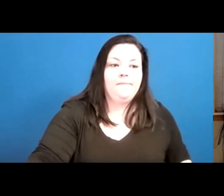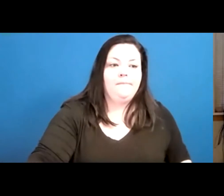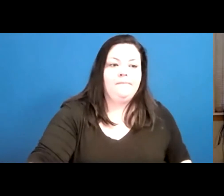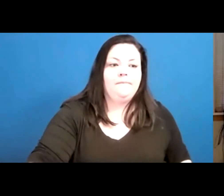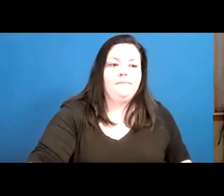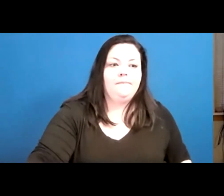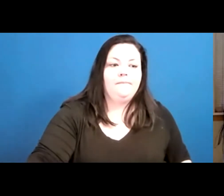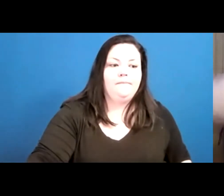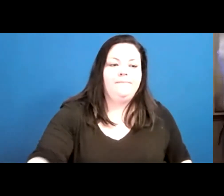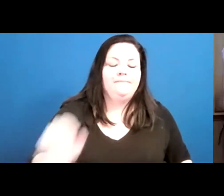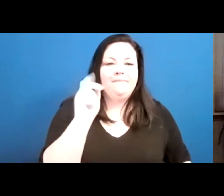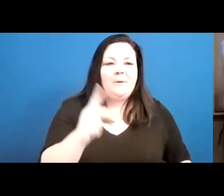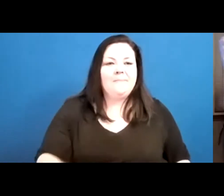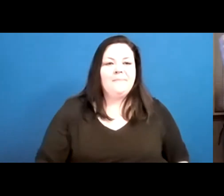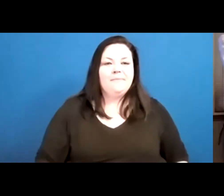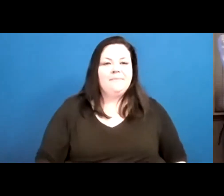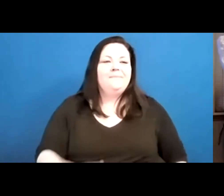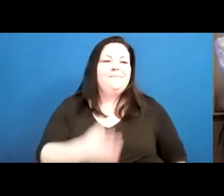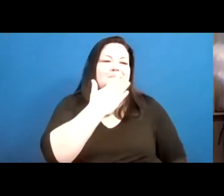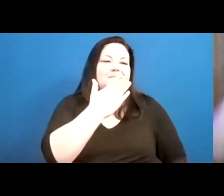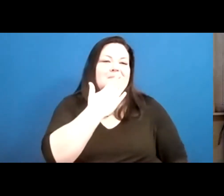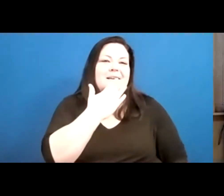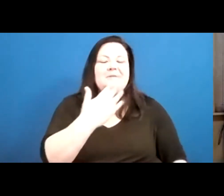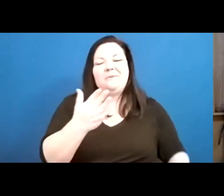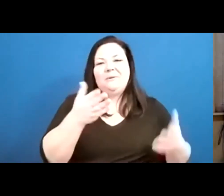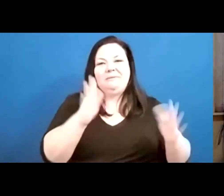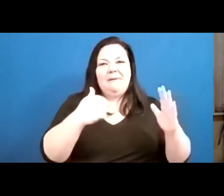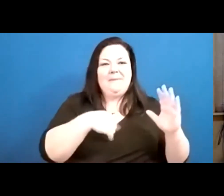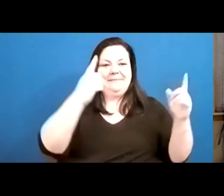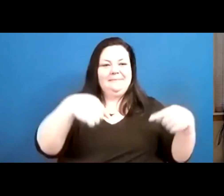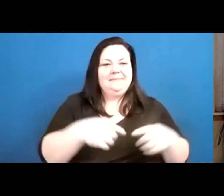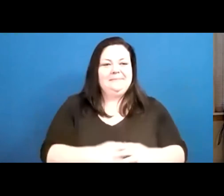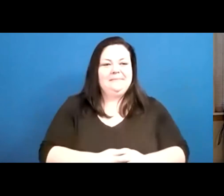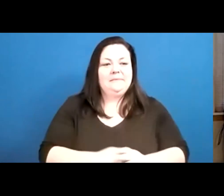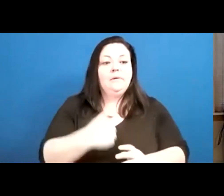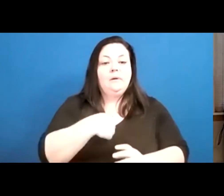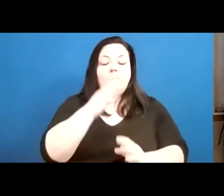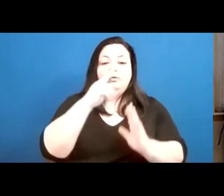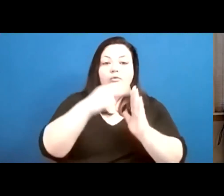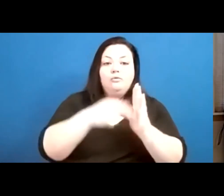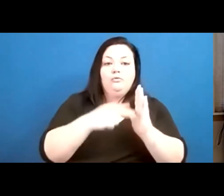okay, thanks so much for having me. I'm going to read a poem called "Pon Farr"